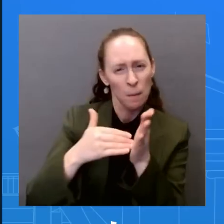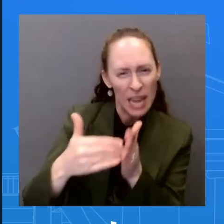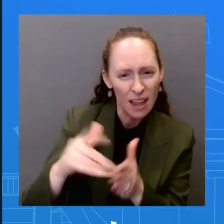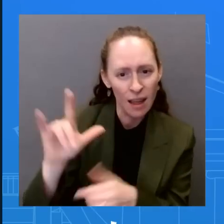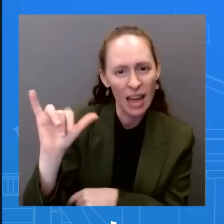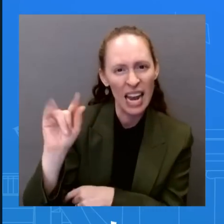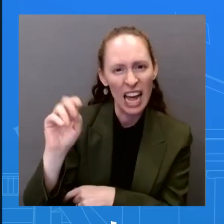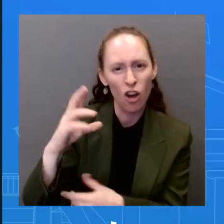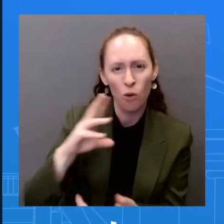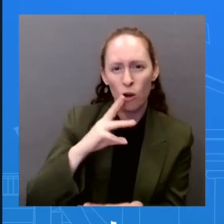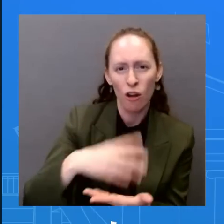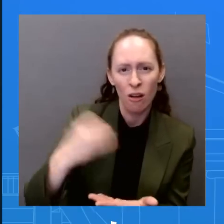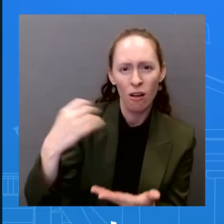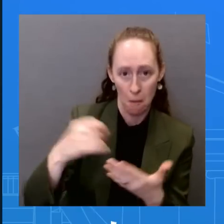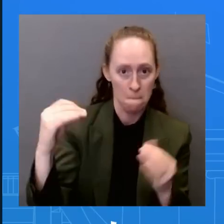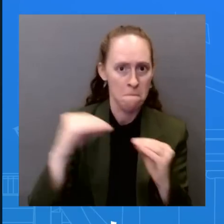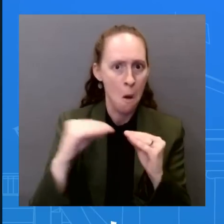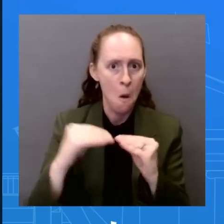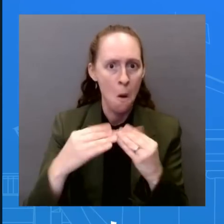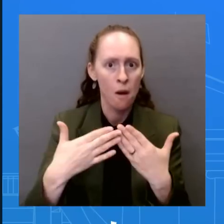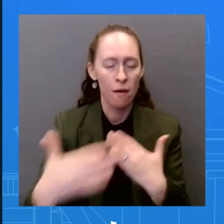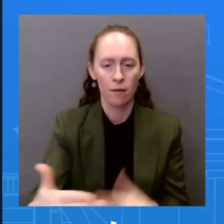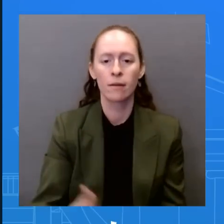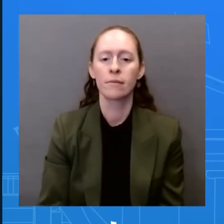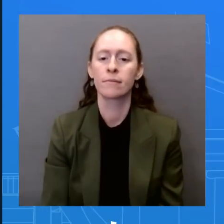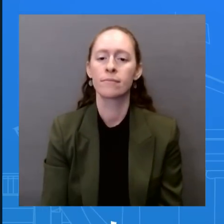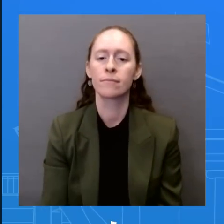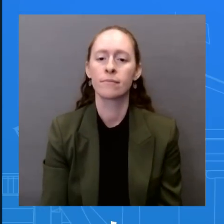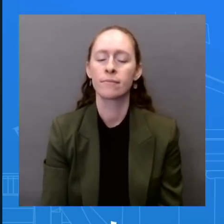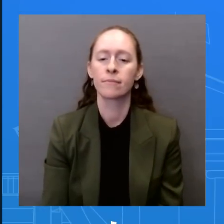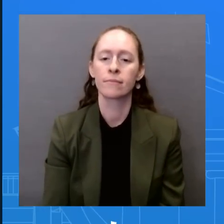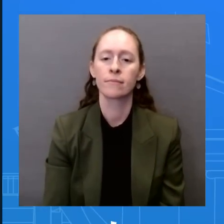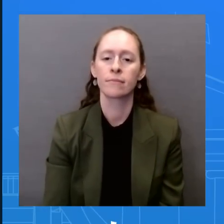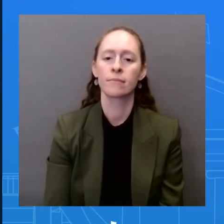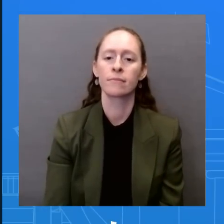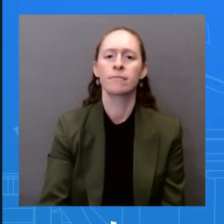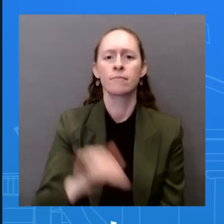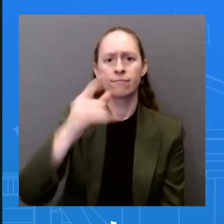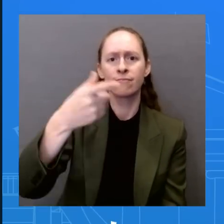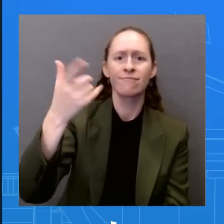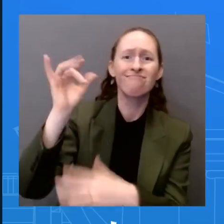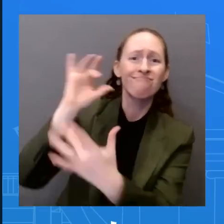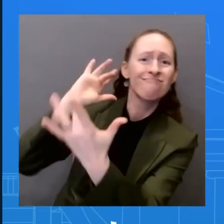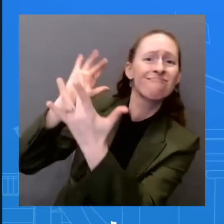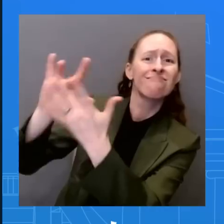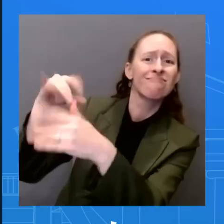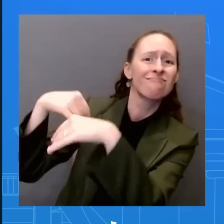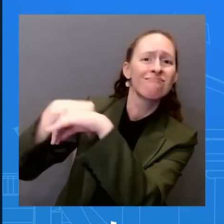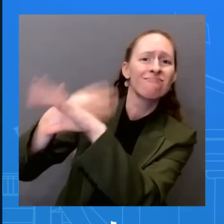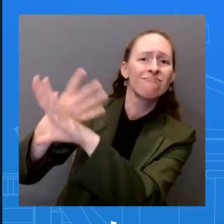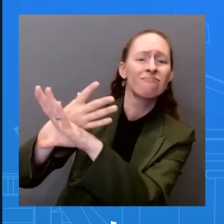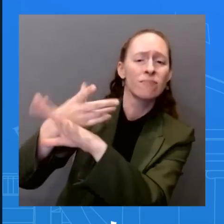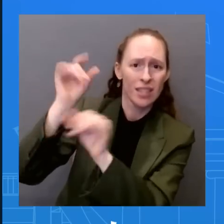A call line is available for residents who need home water deliver -- delivery. And the state, the private sector,